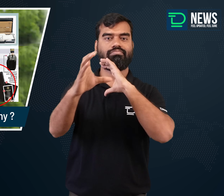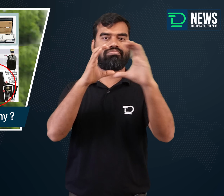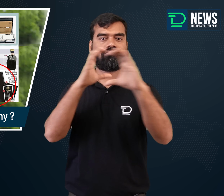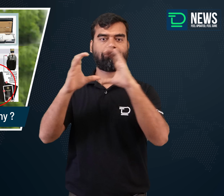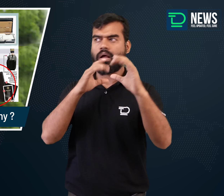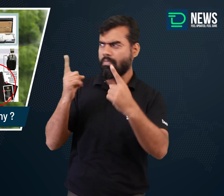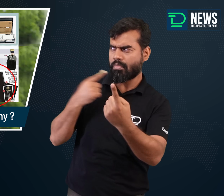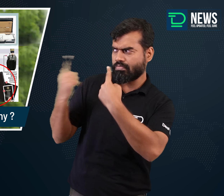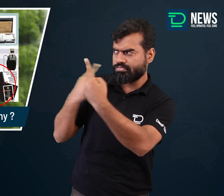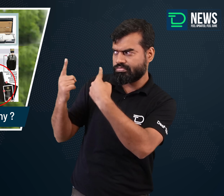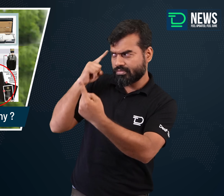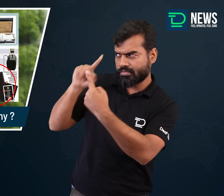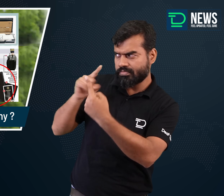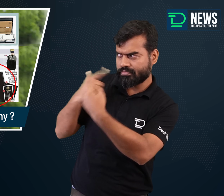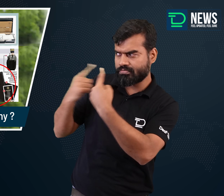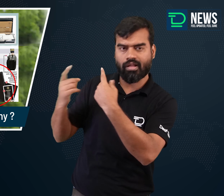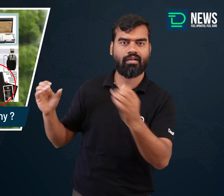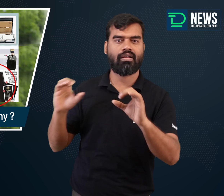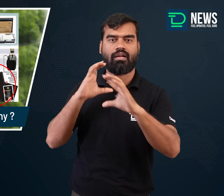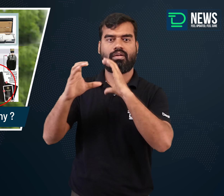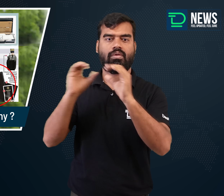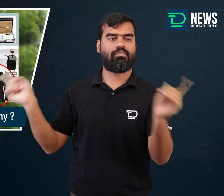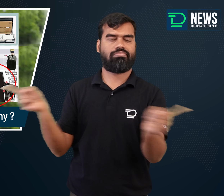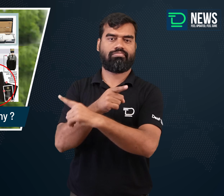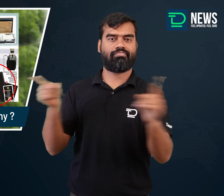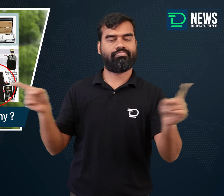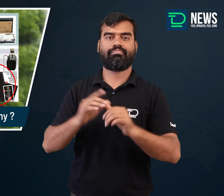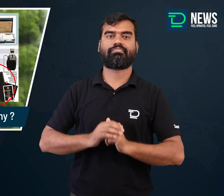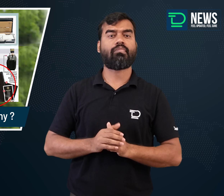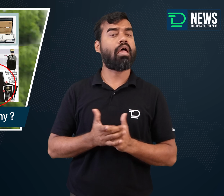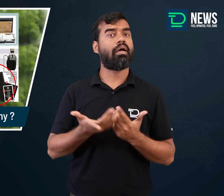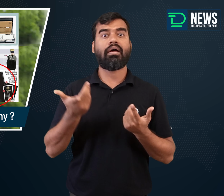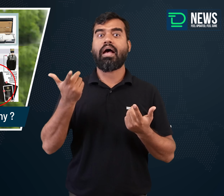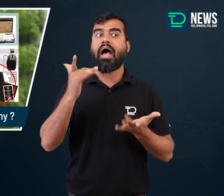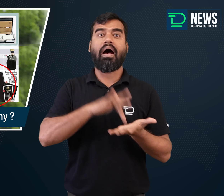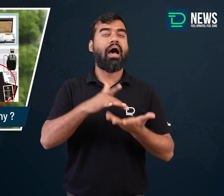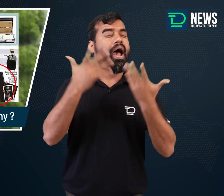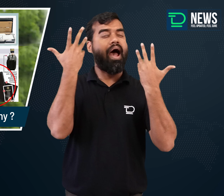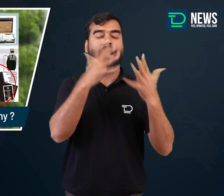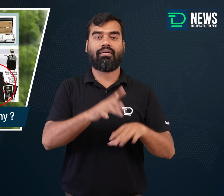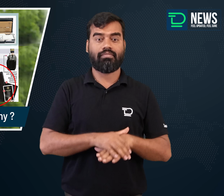the US military headquarters office from any location.